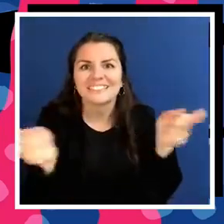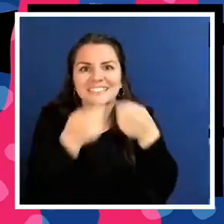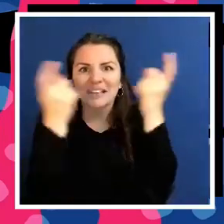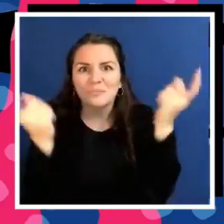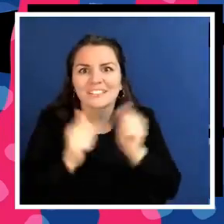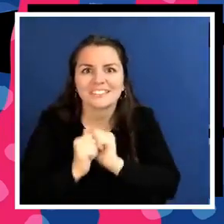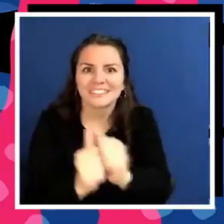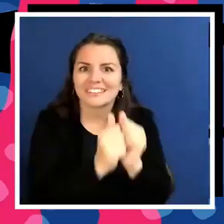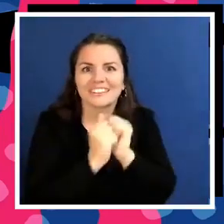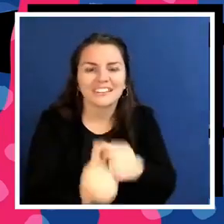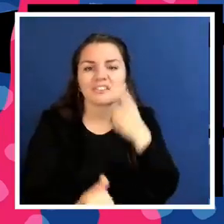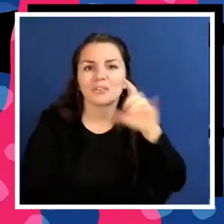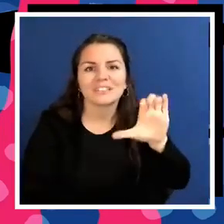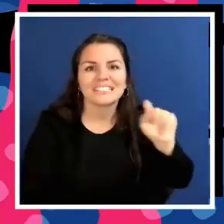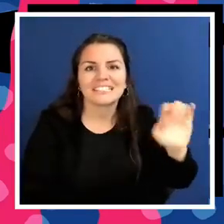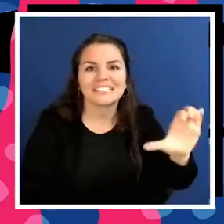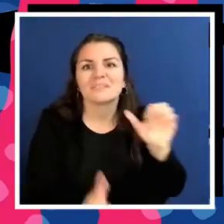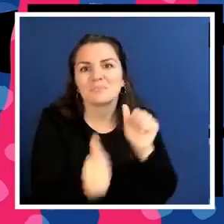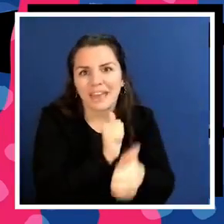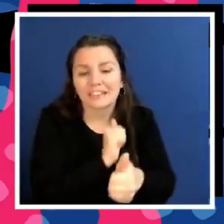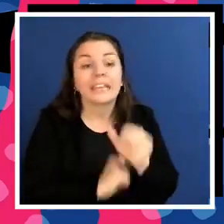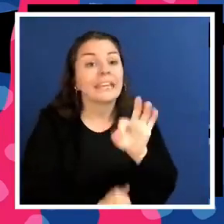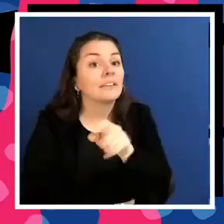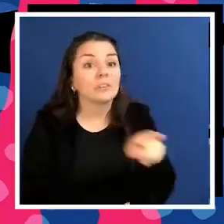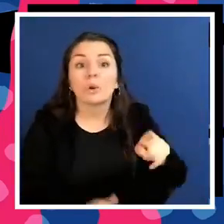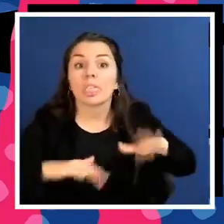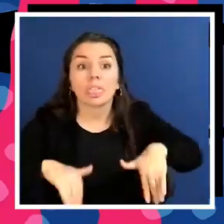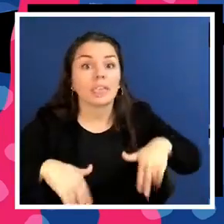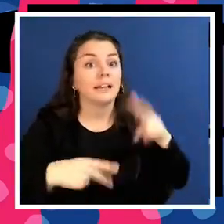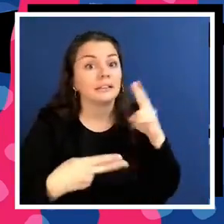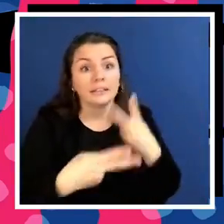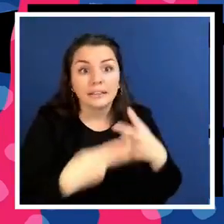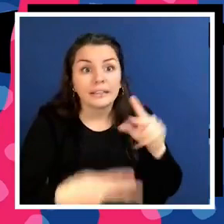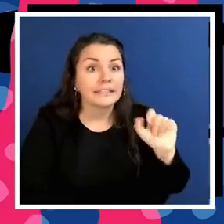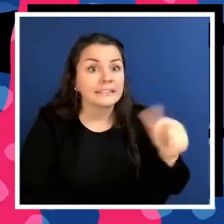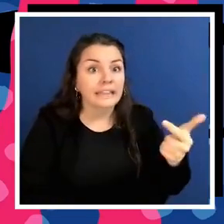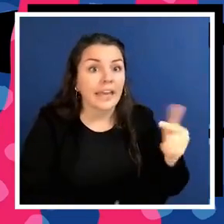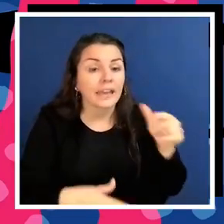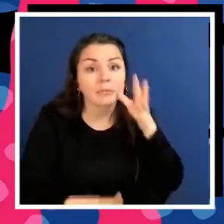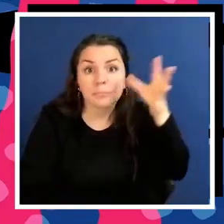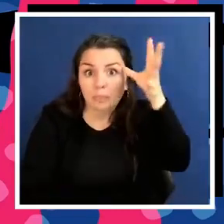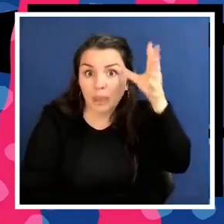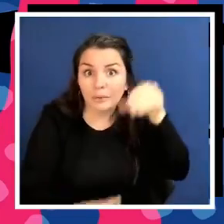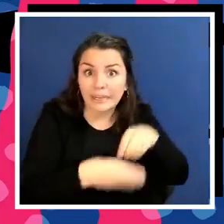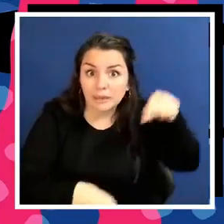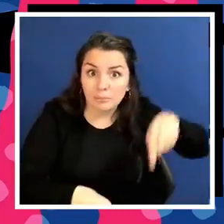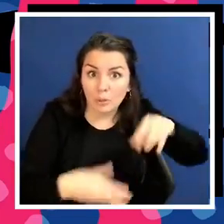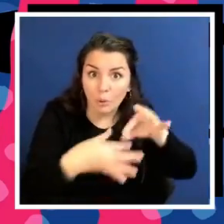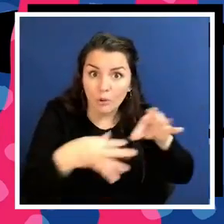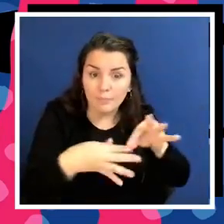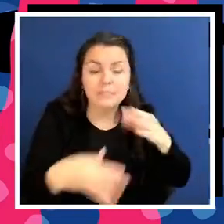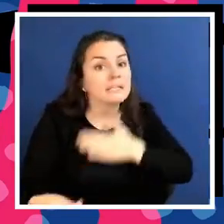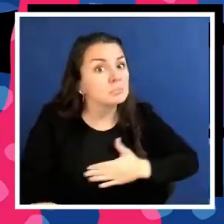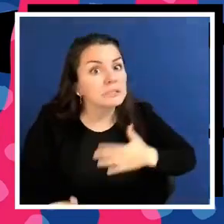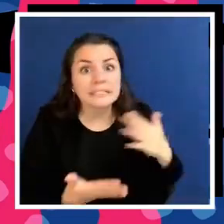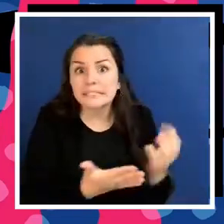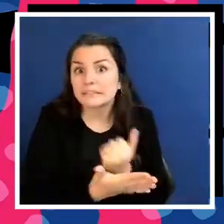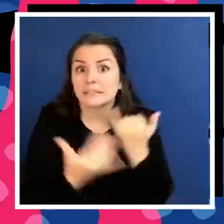APPRECIATE THE WORK YOU DO. OF COURSE ALL OF YOU WHO TUNED